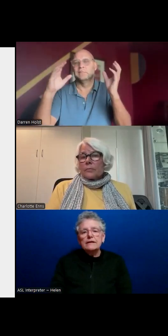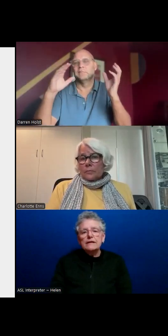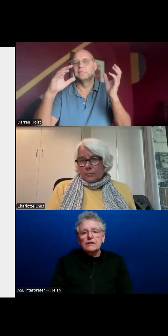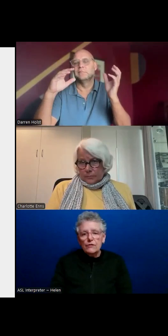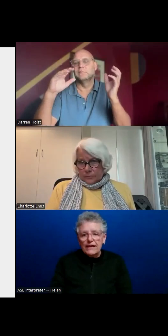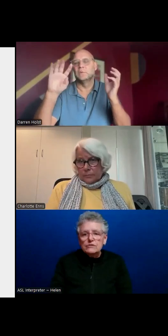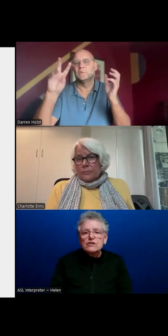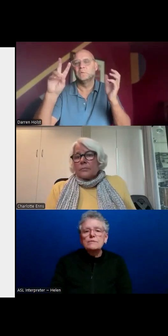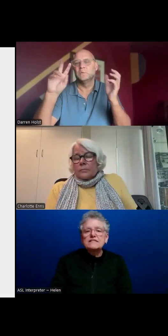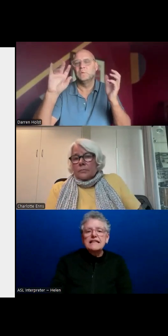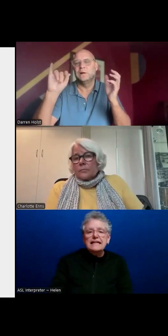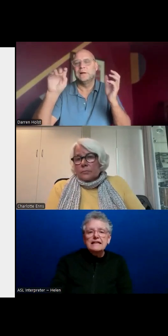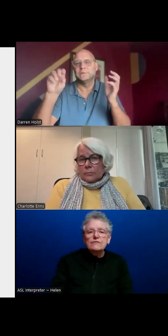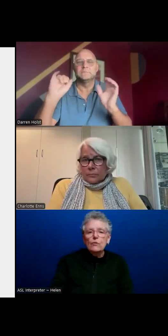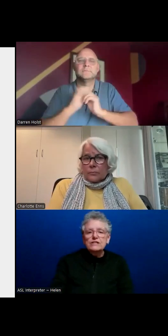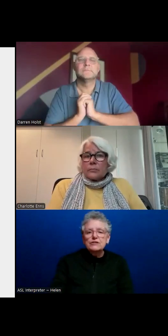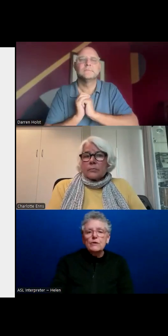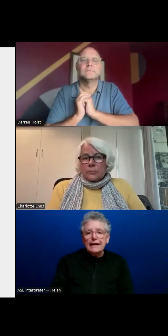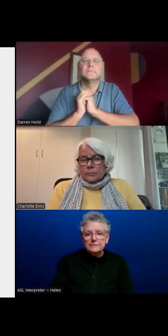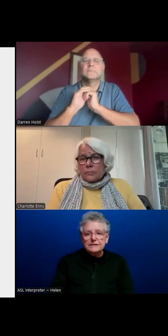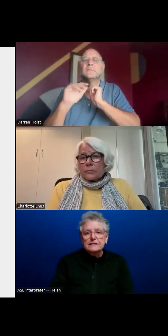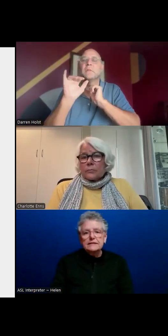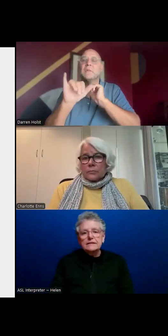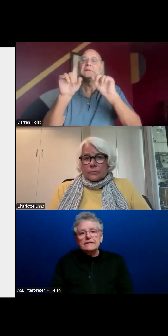you know, that includes the woman signing the 42 items.